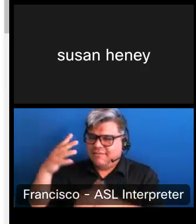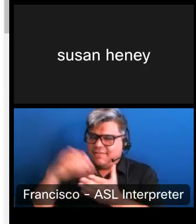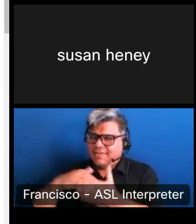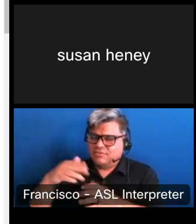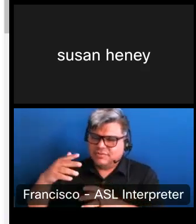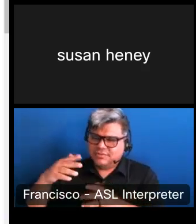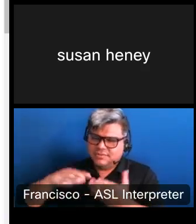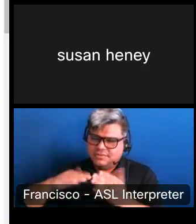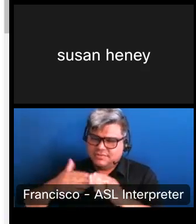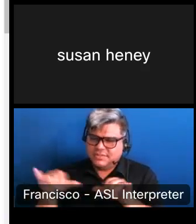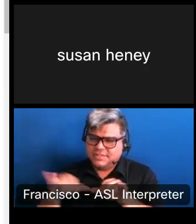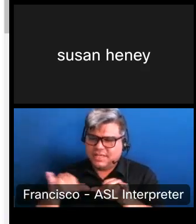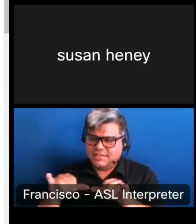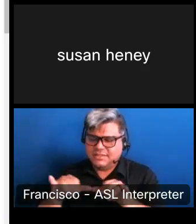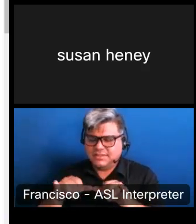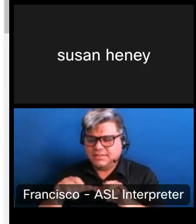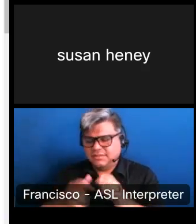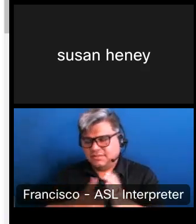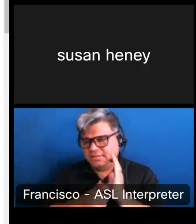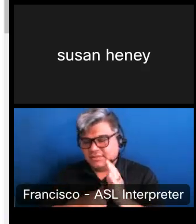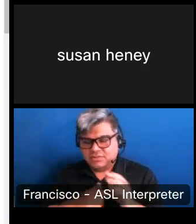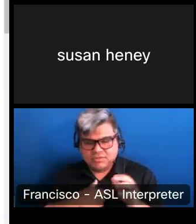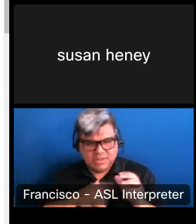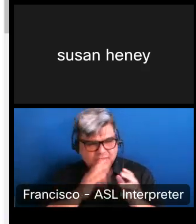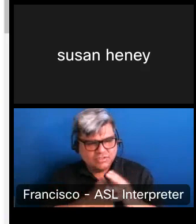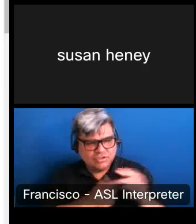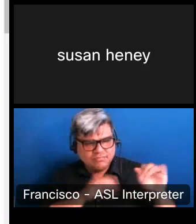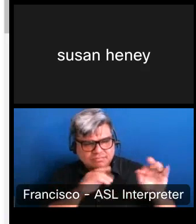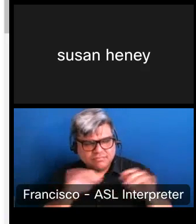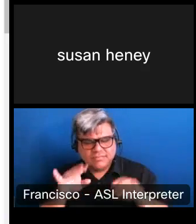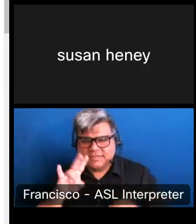So I'm going to begin to type the zip code here 75201 and watch what happens.